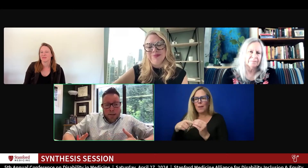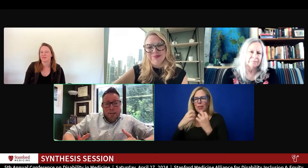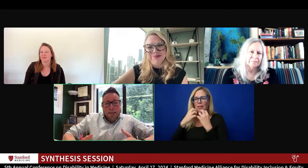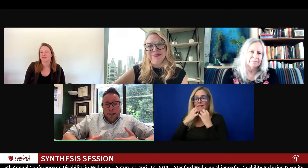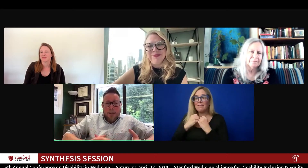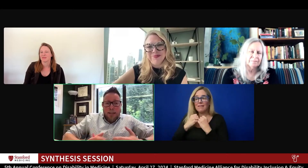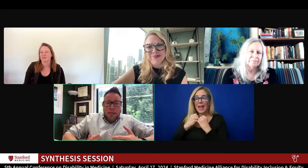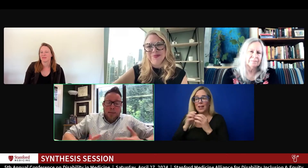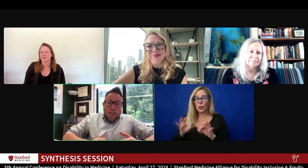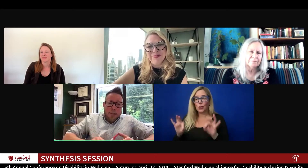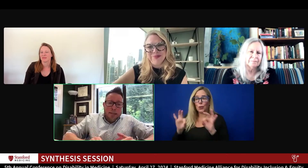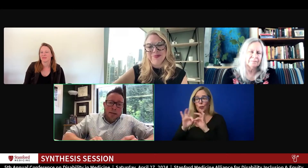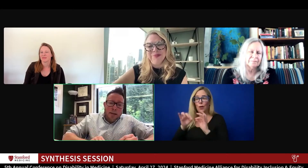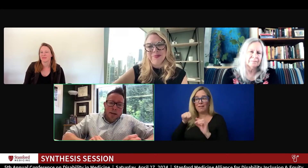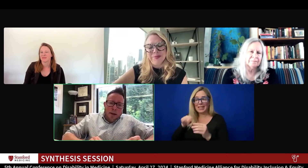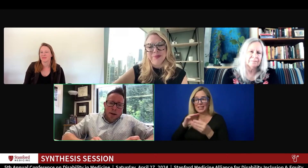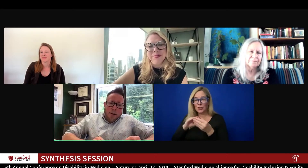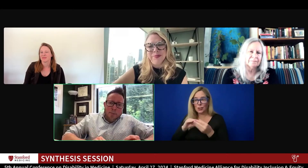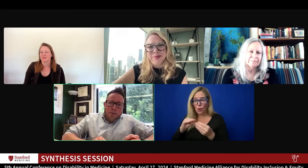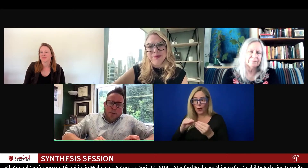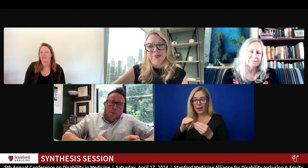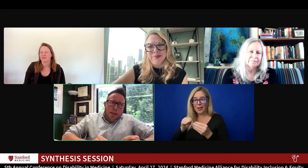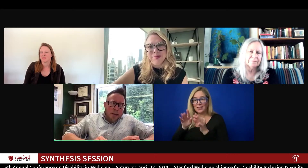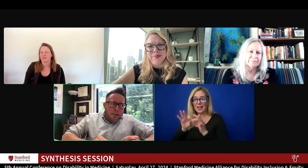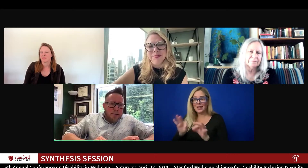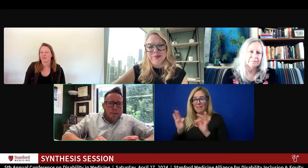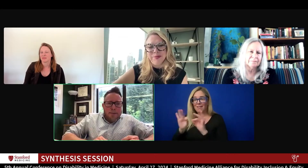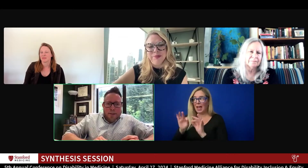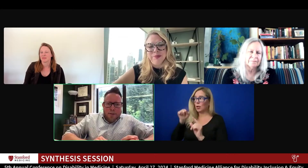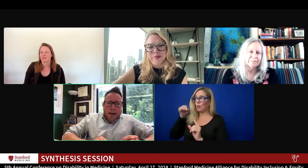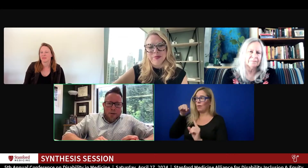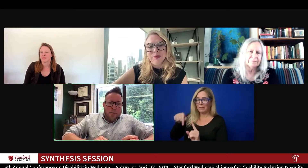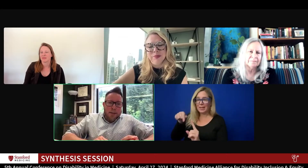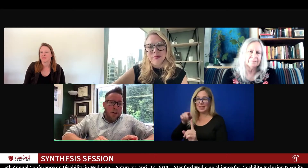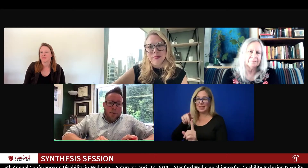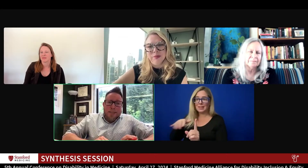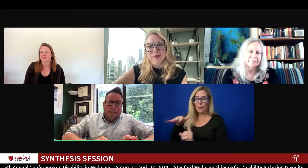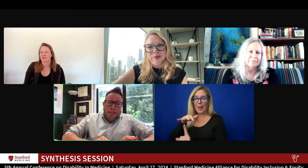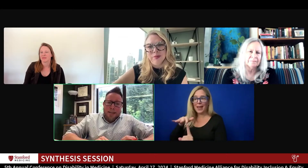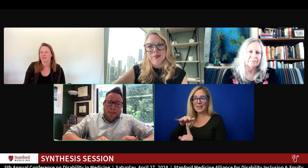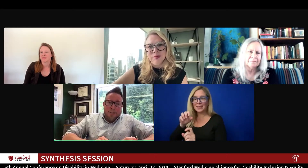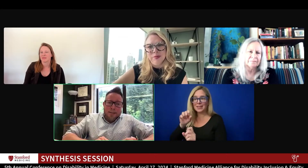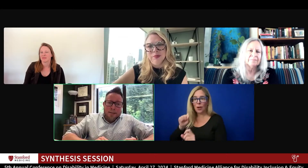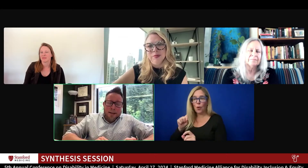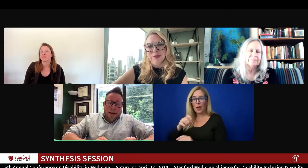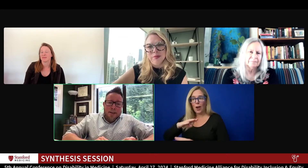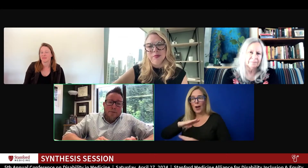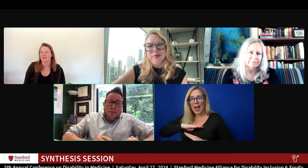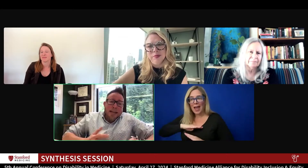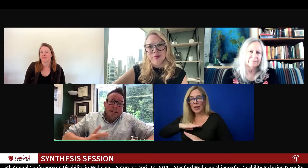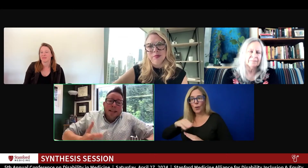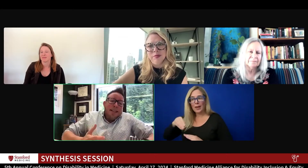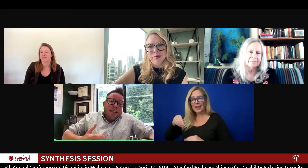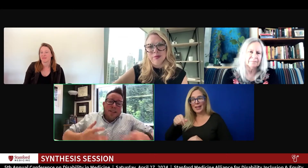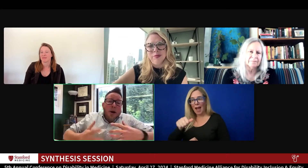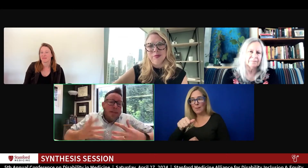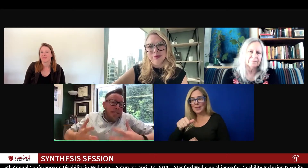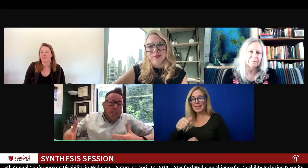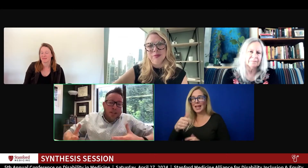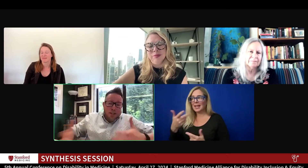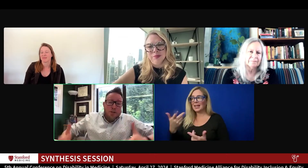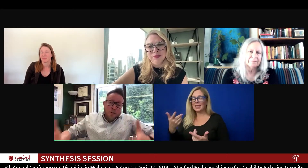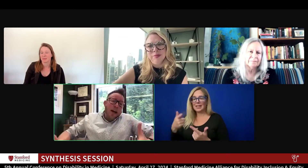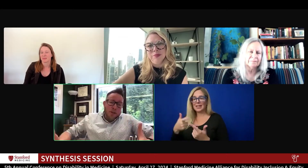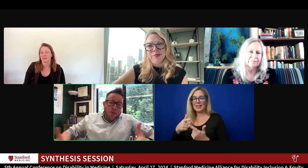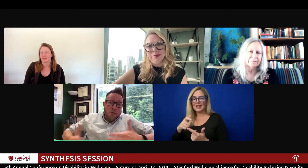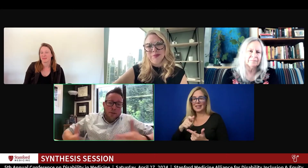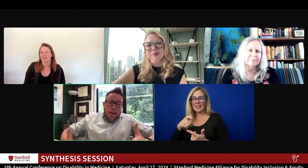us in these spaces so that we get adequately compensated. And compensation shows value,